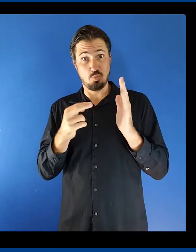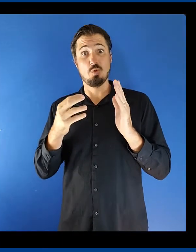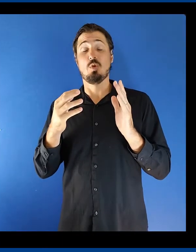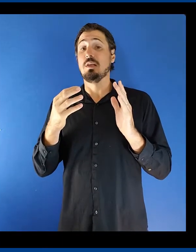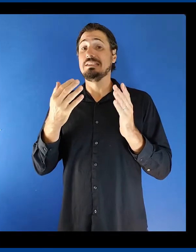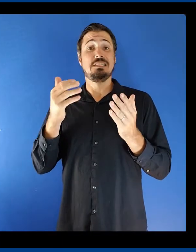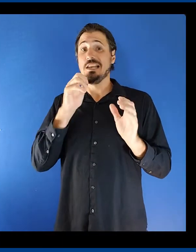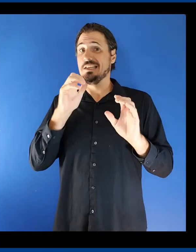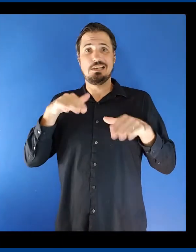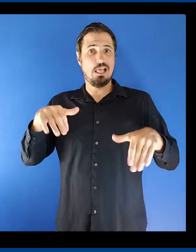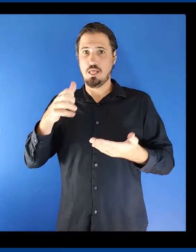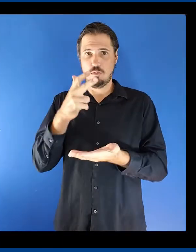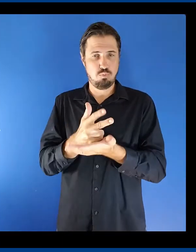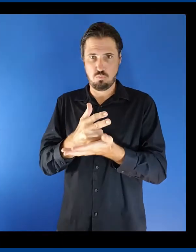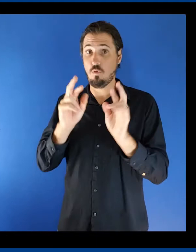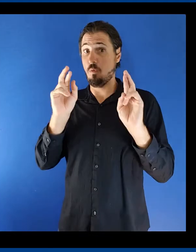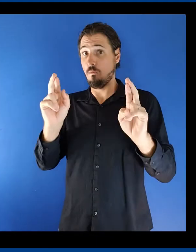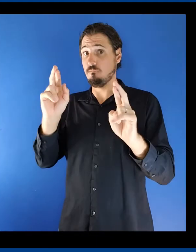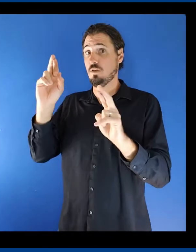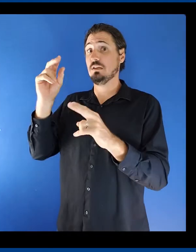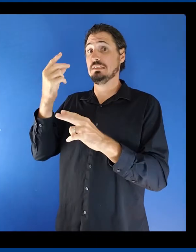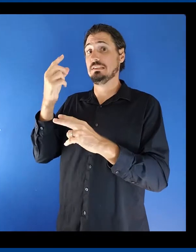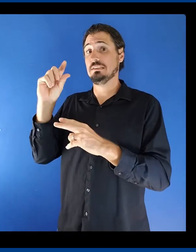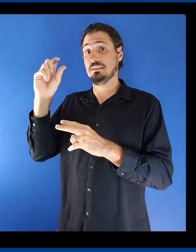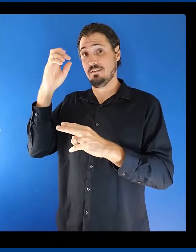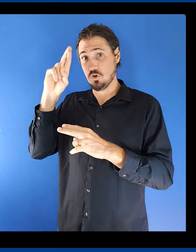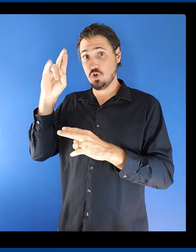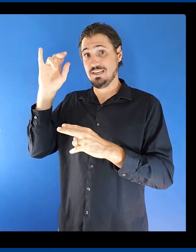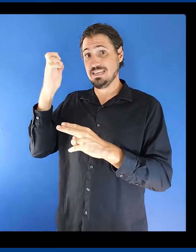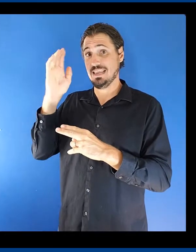We hope to have a status update for you in tomorrow’s video.